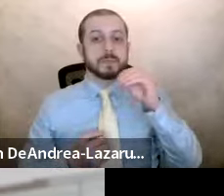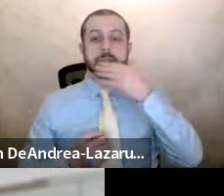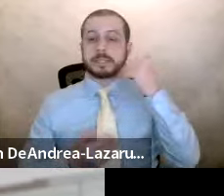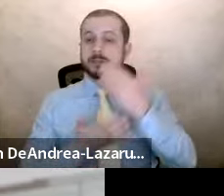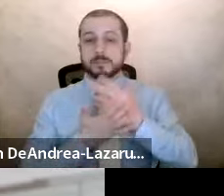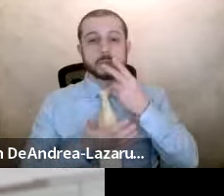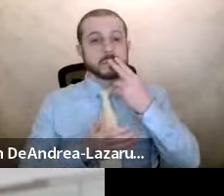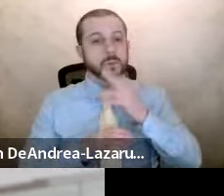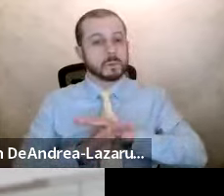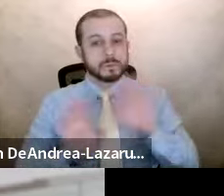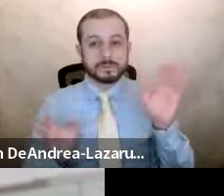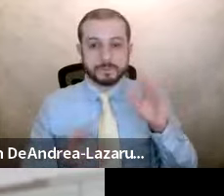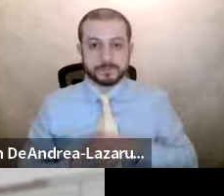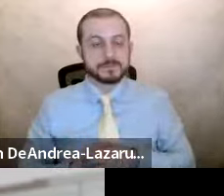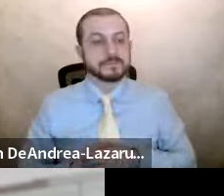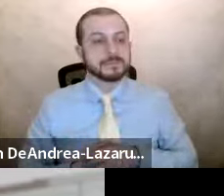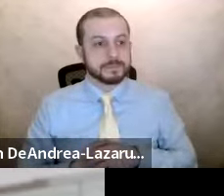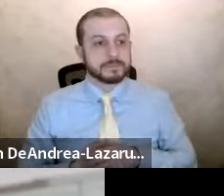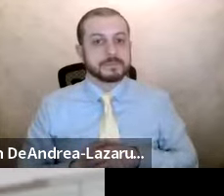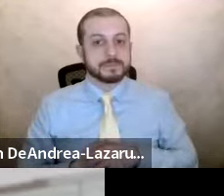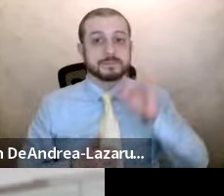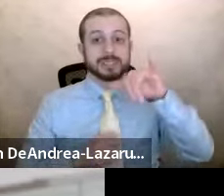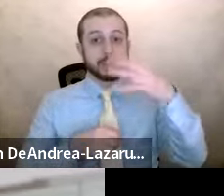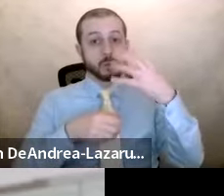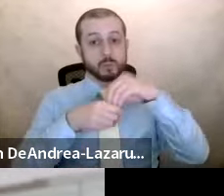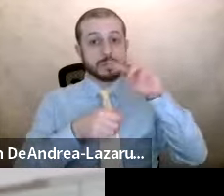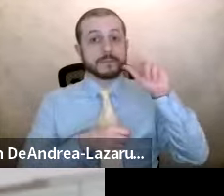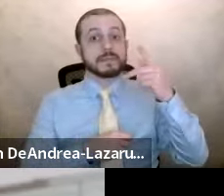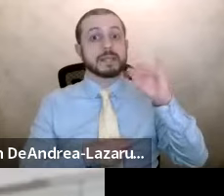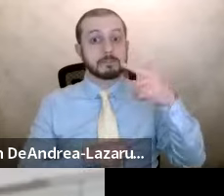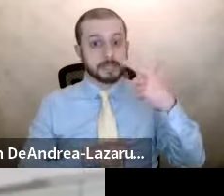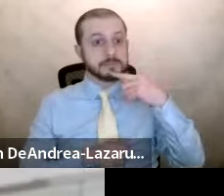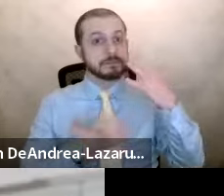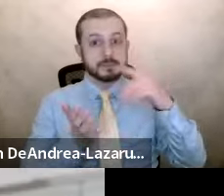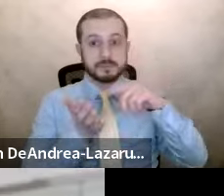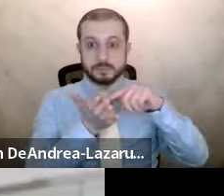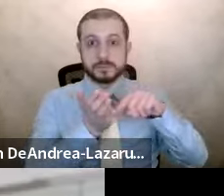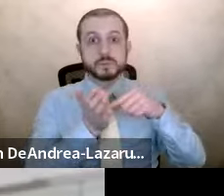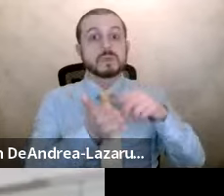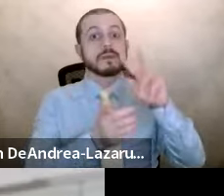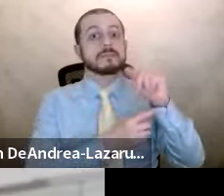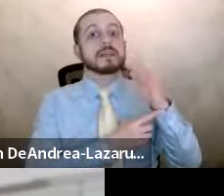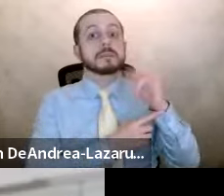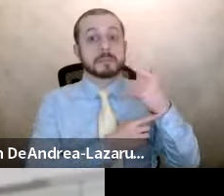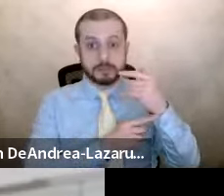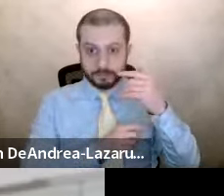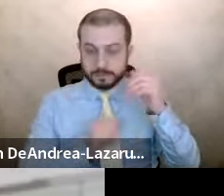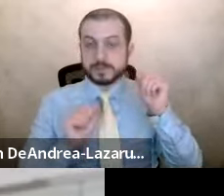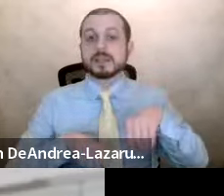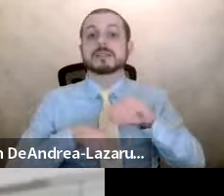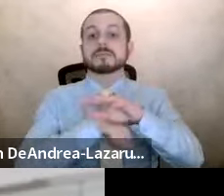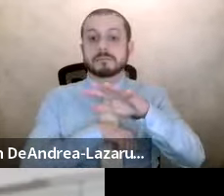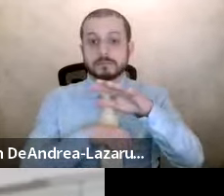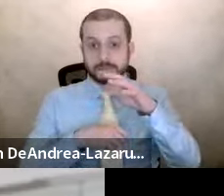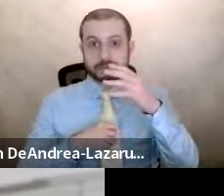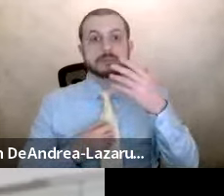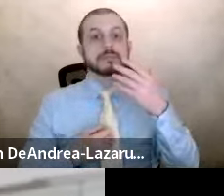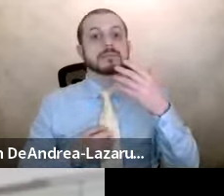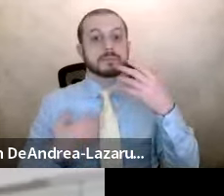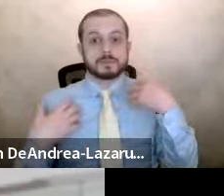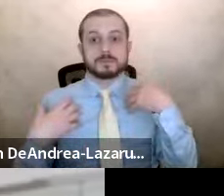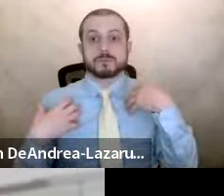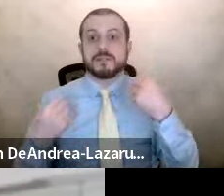Not sure if anyone knew this, but smoking can actually impact surgery recovery. Let's say a person has brain surgery and they're a smoker.